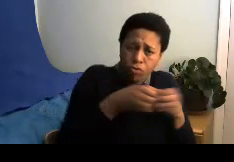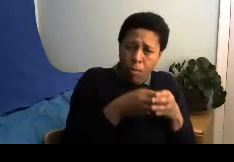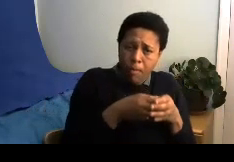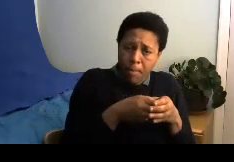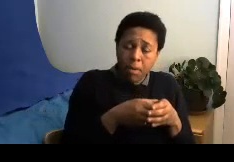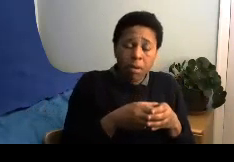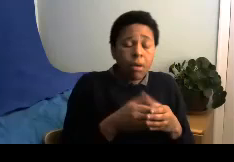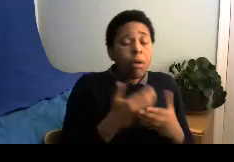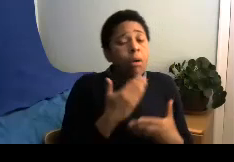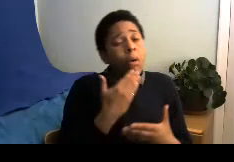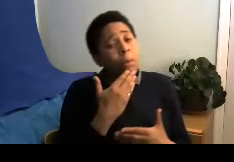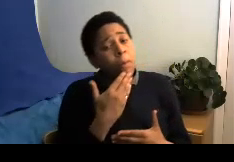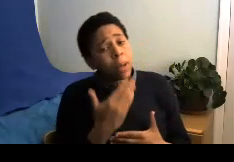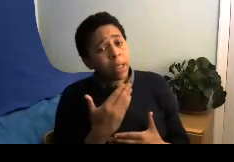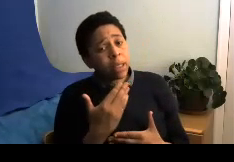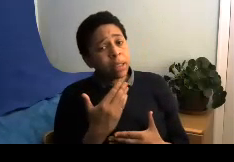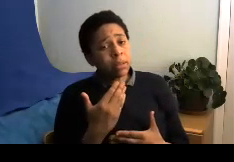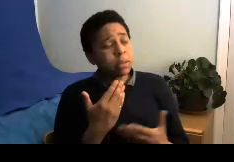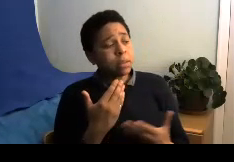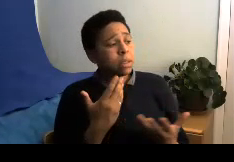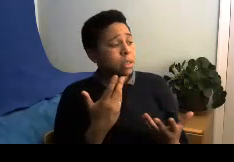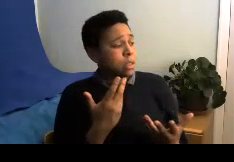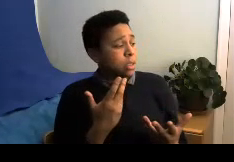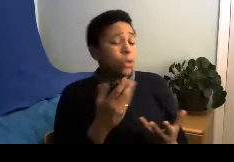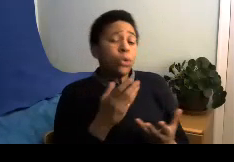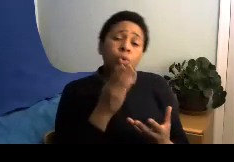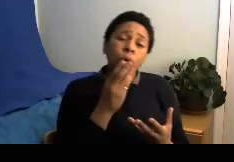have the best people around you, like, have people around you who